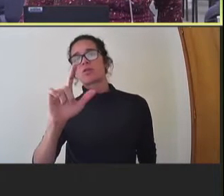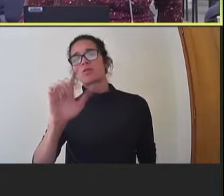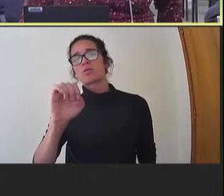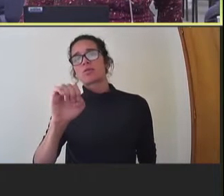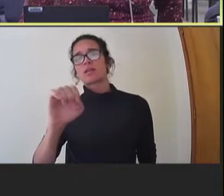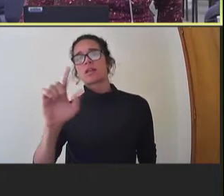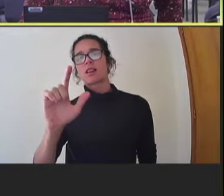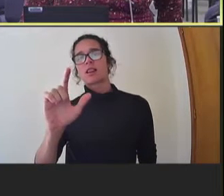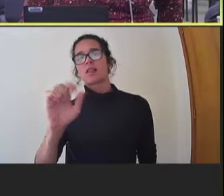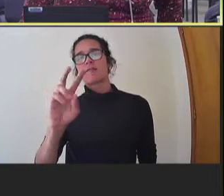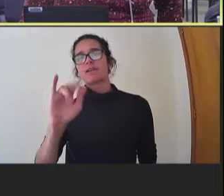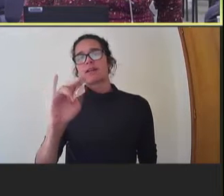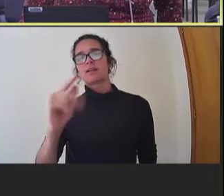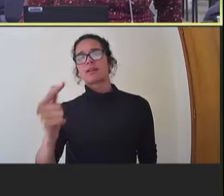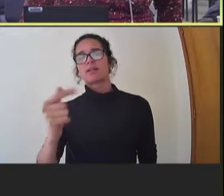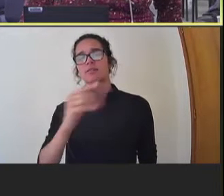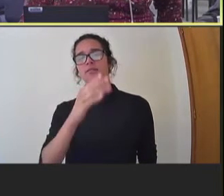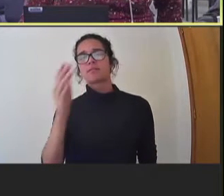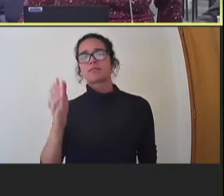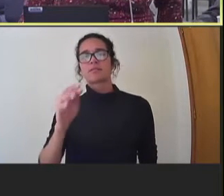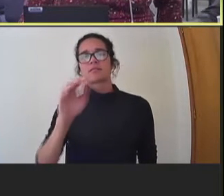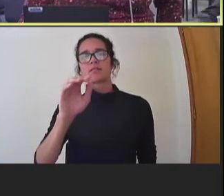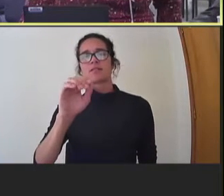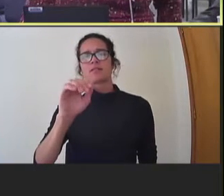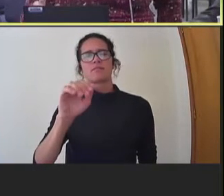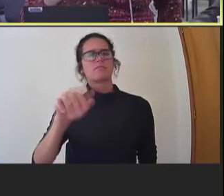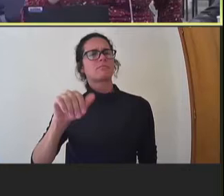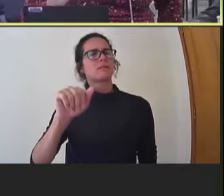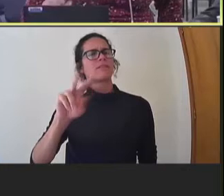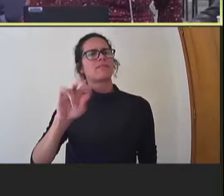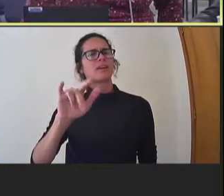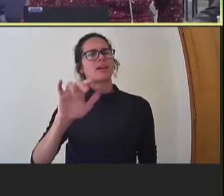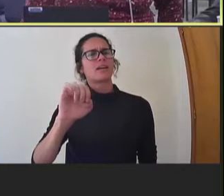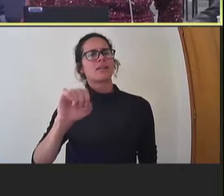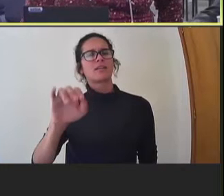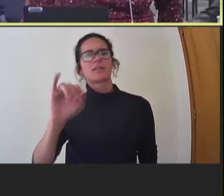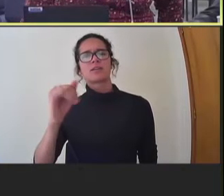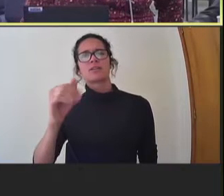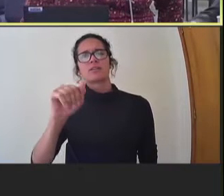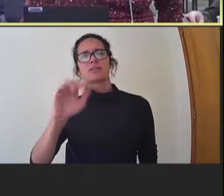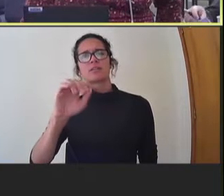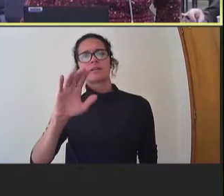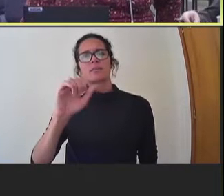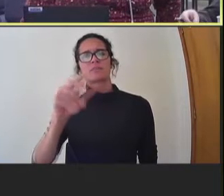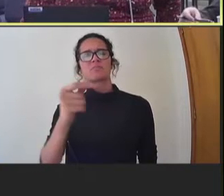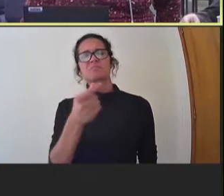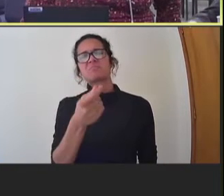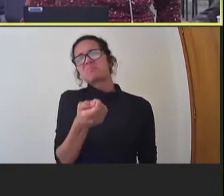and Viola Jacobs. There's also a slew of people running around here helping to escort members